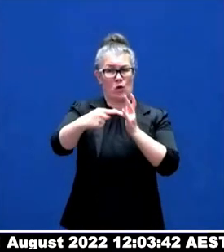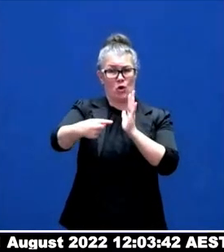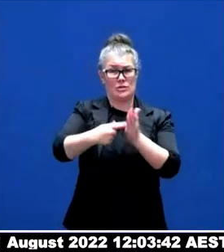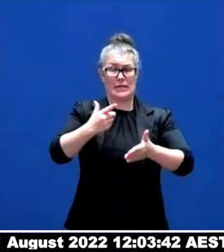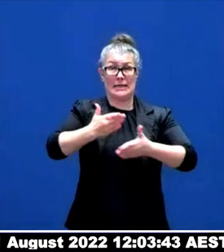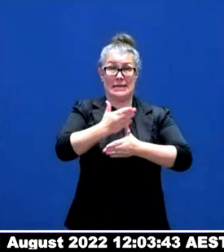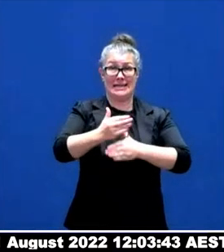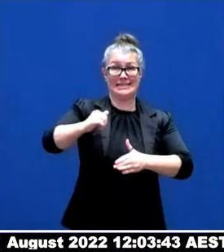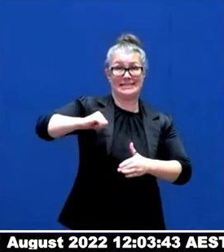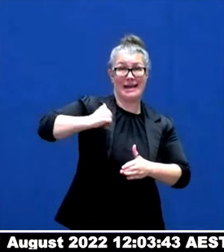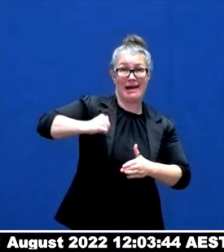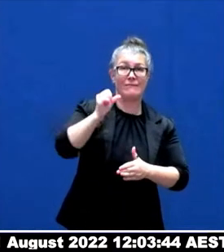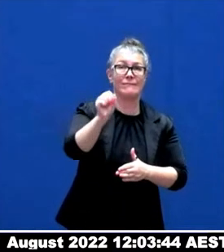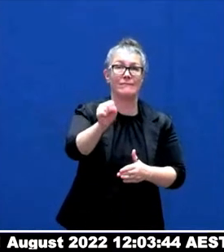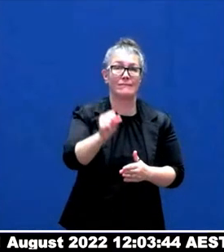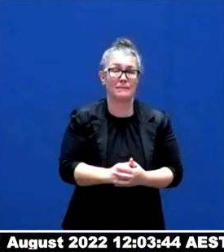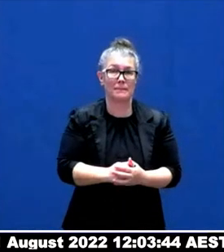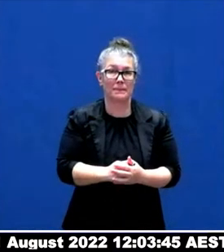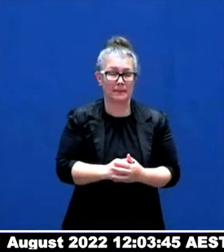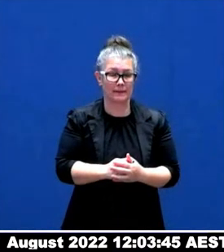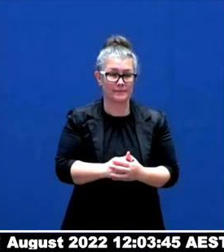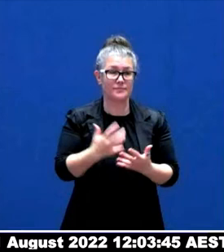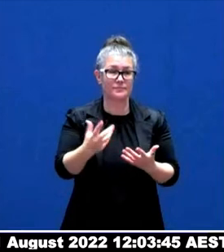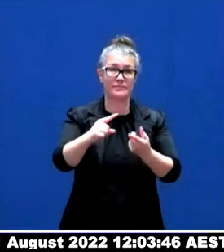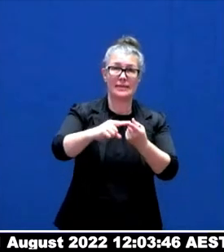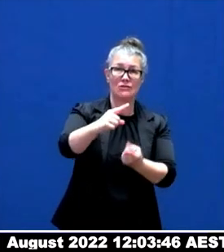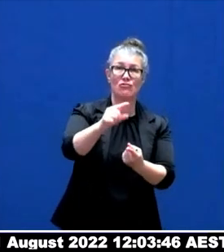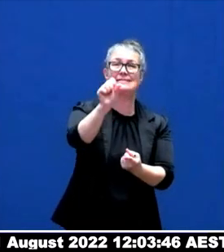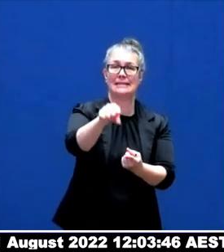So in terms of the increase, that is my understanding that that came into